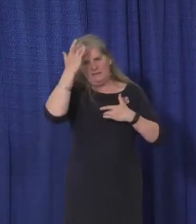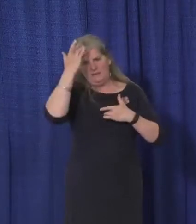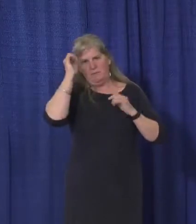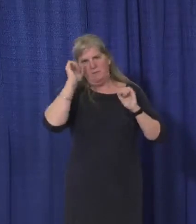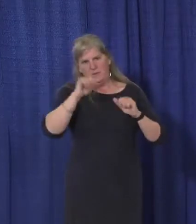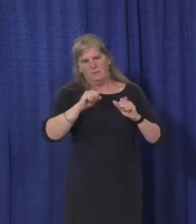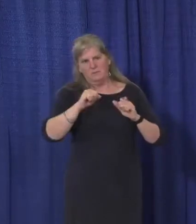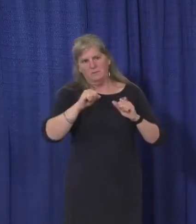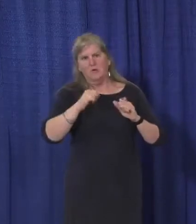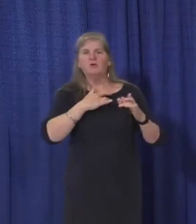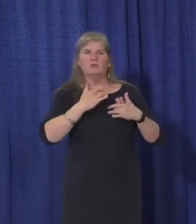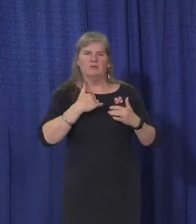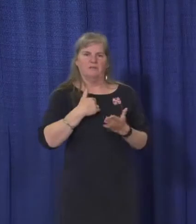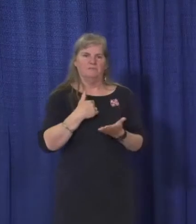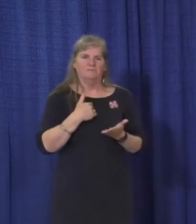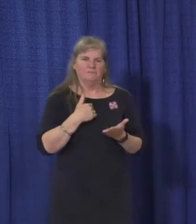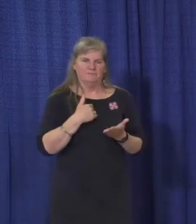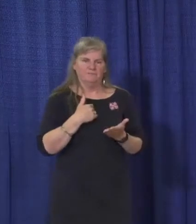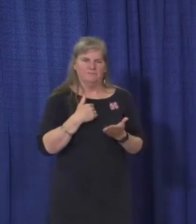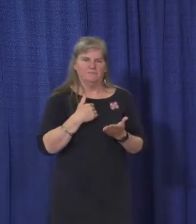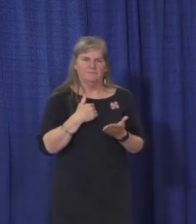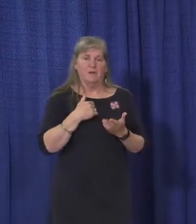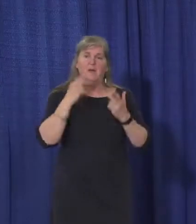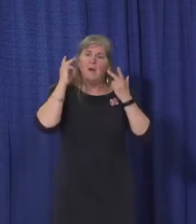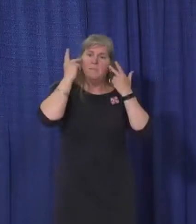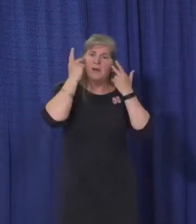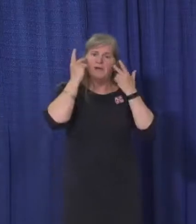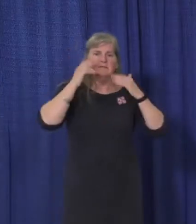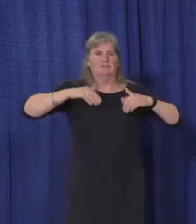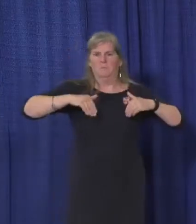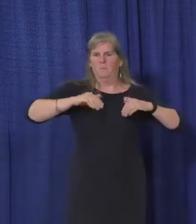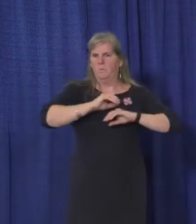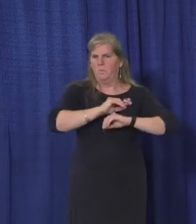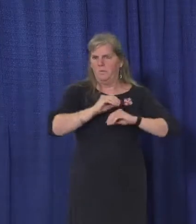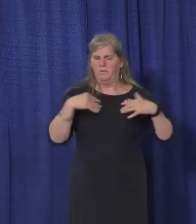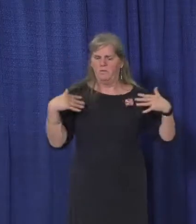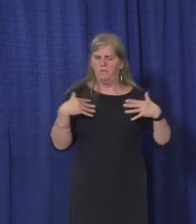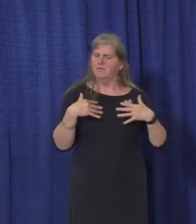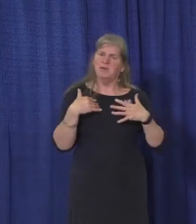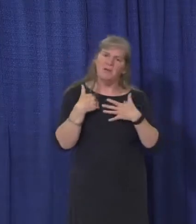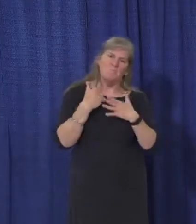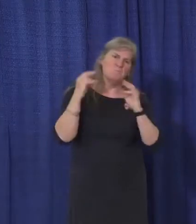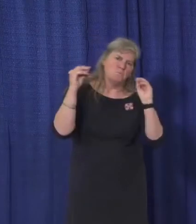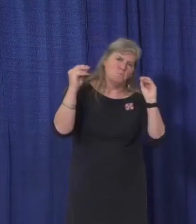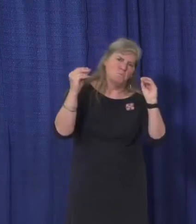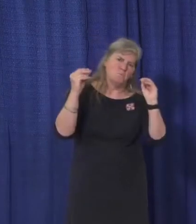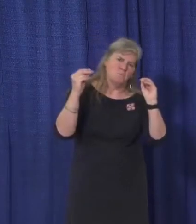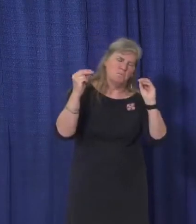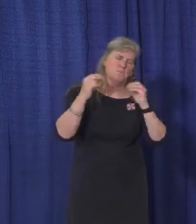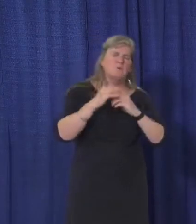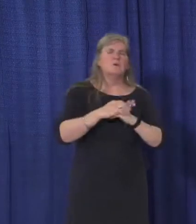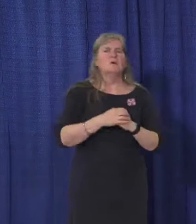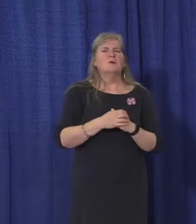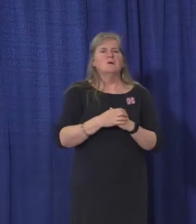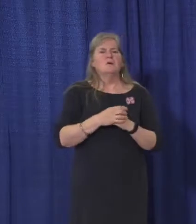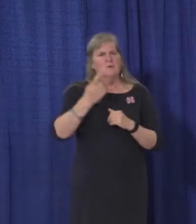So yes, we are concerned about panic is not necessary and fear will not help.